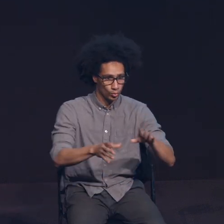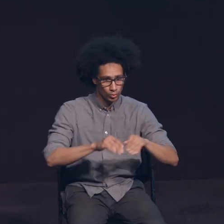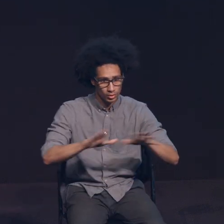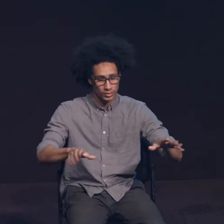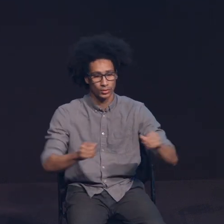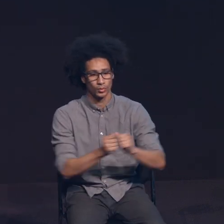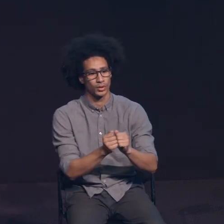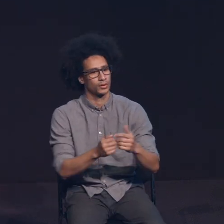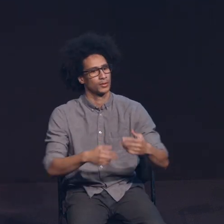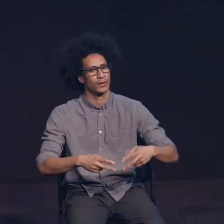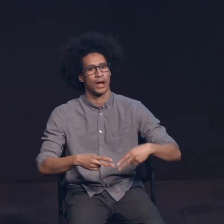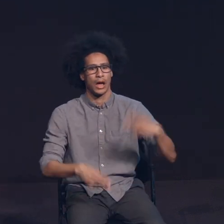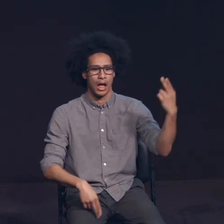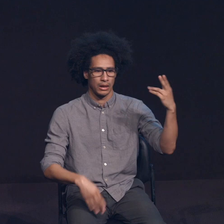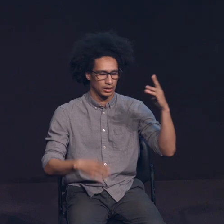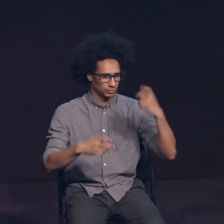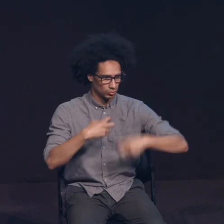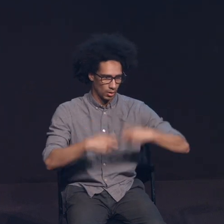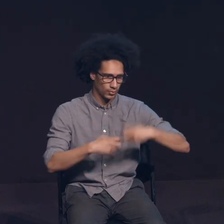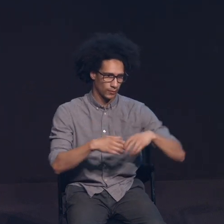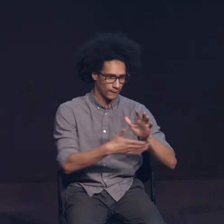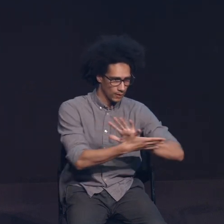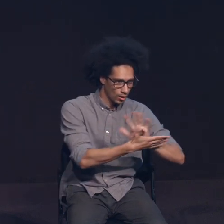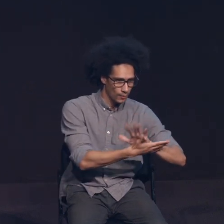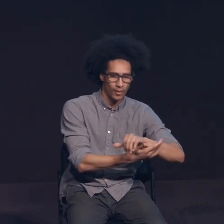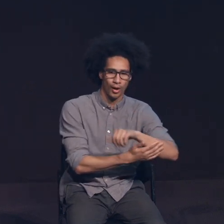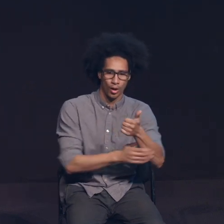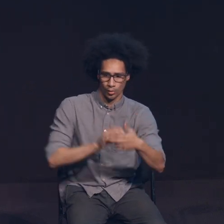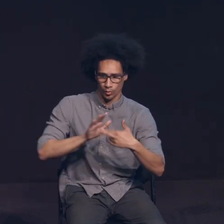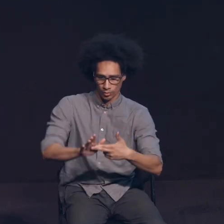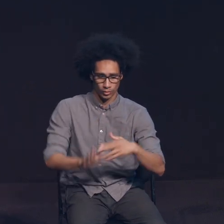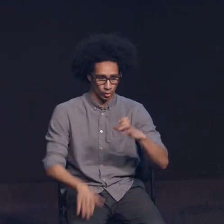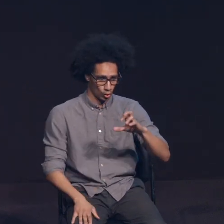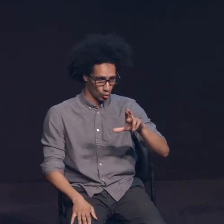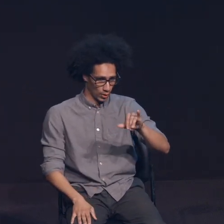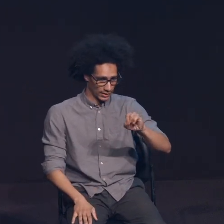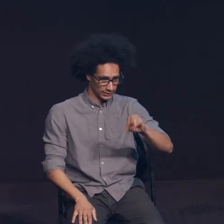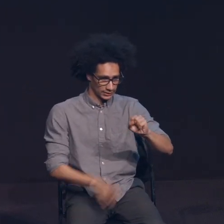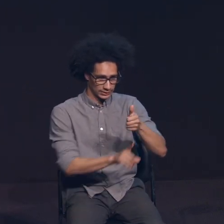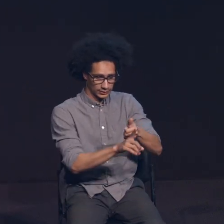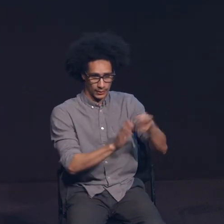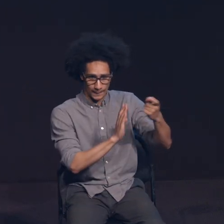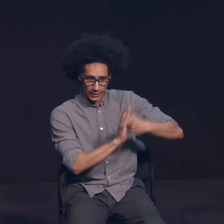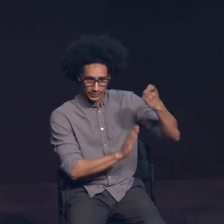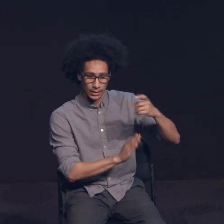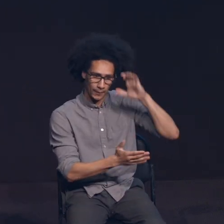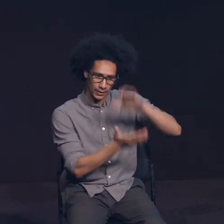film and other representations, "The Crisis" magazine believed that it needed to act, and "Brownies' Book" was